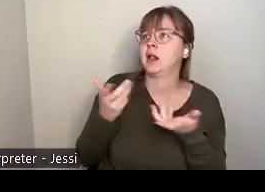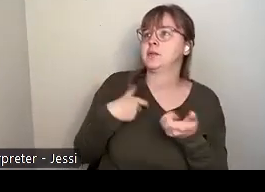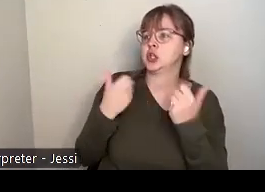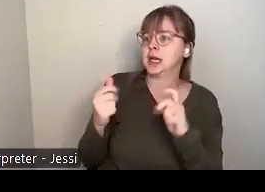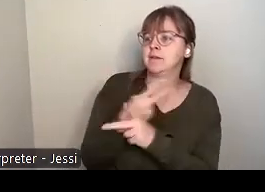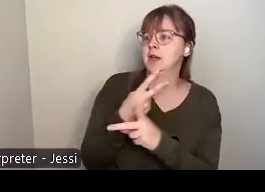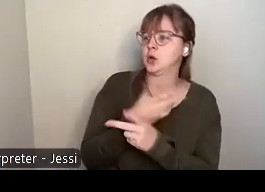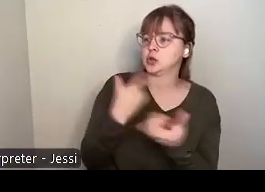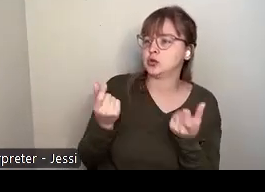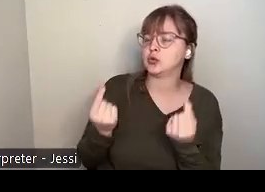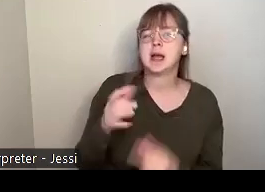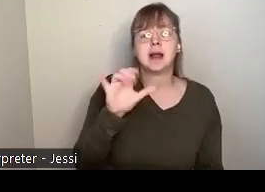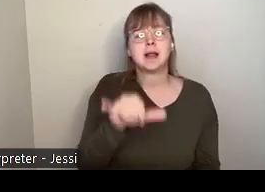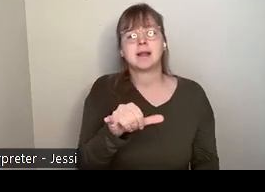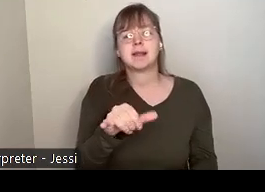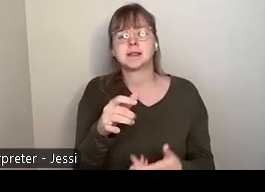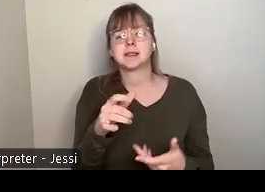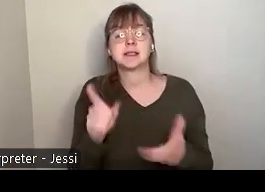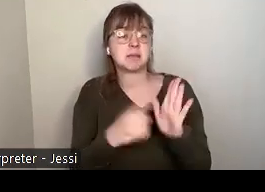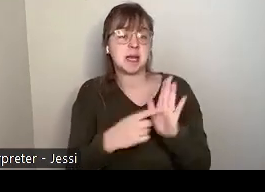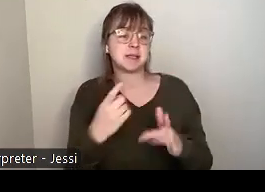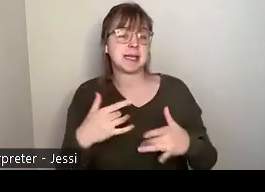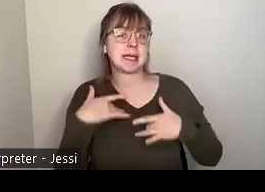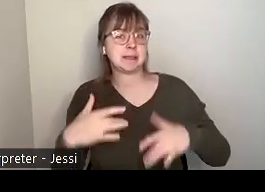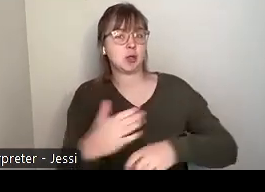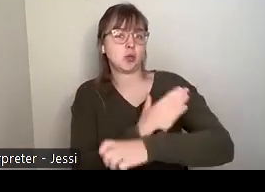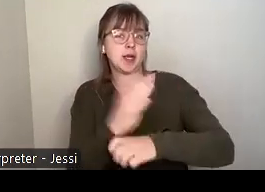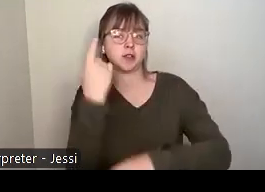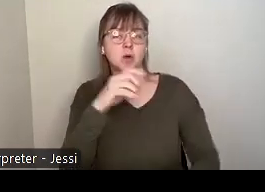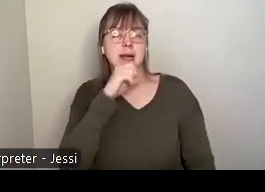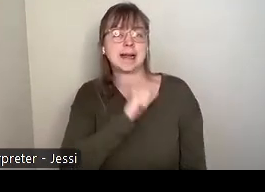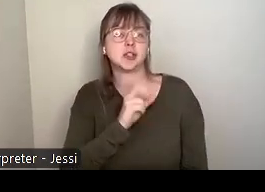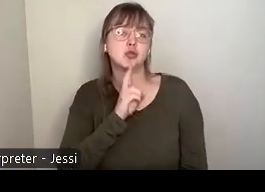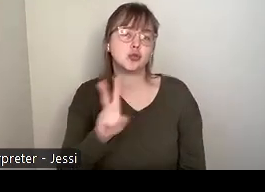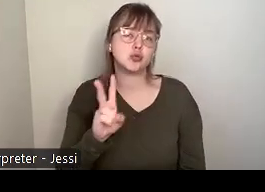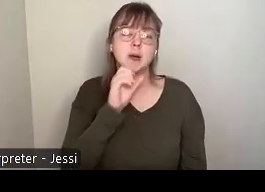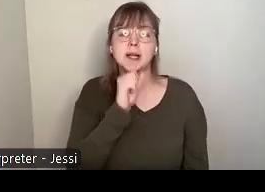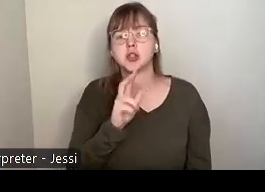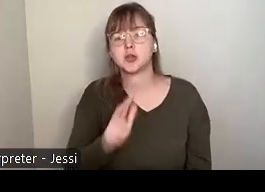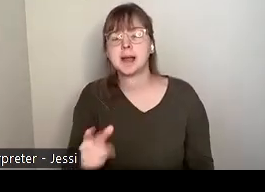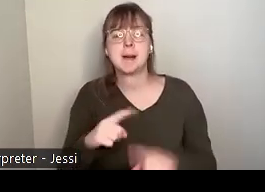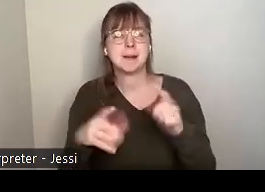for a two or three-year-old and it's really still disruptive right so there's a fine line between